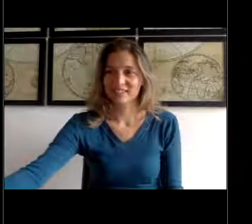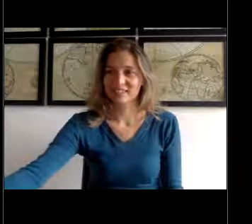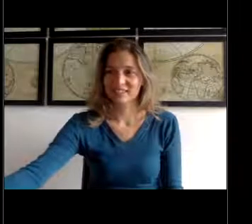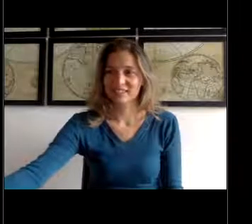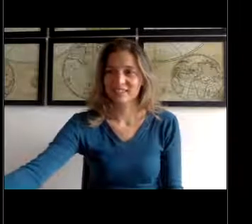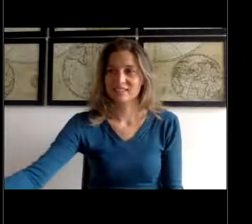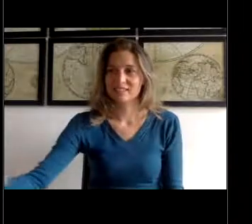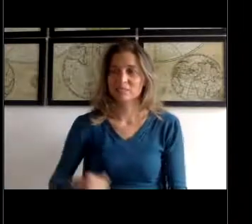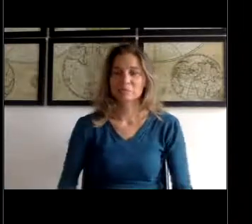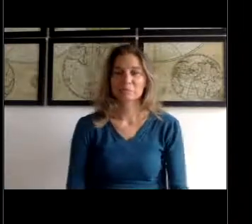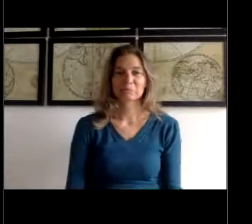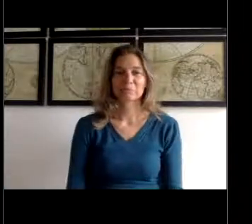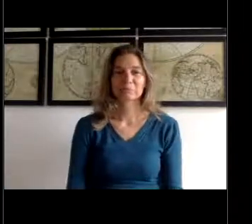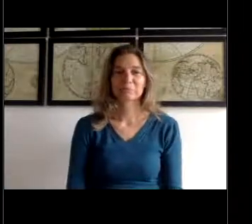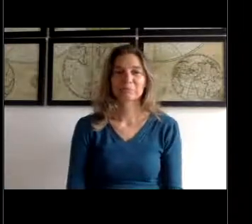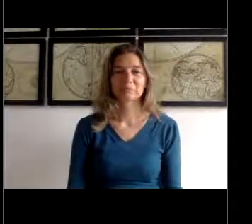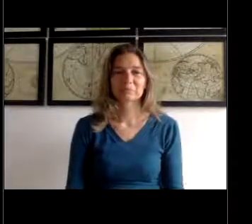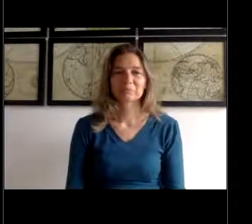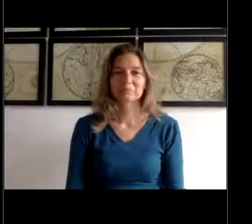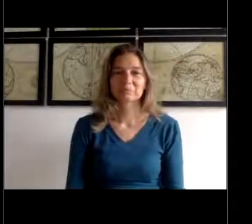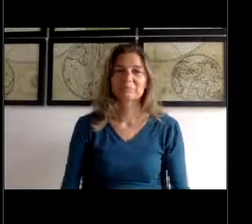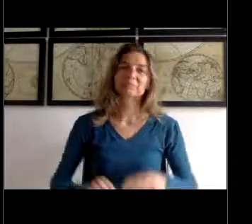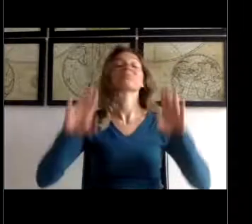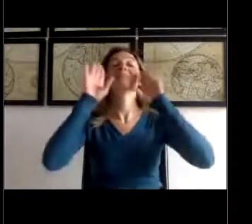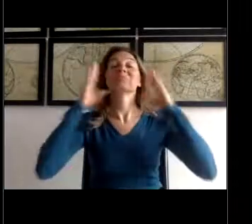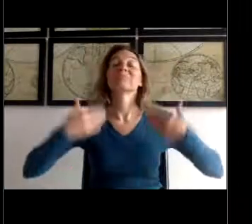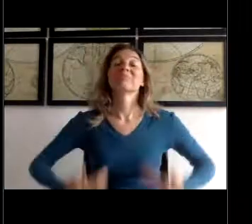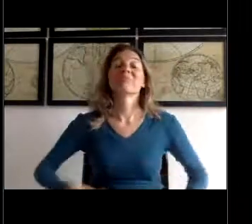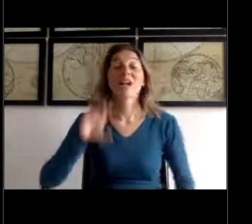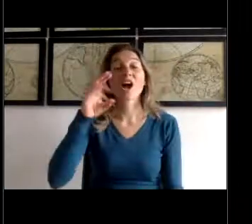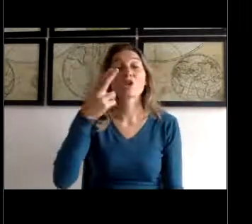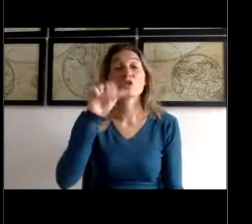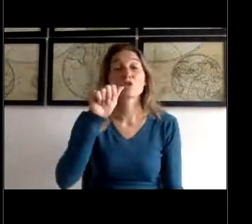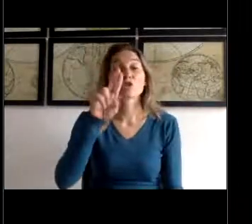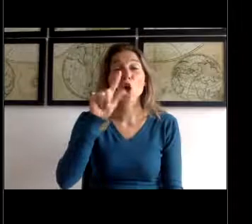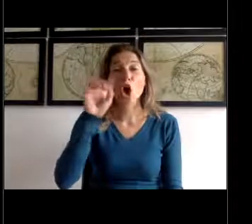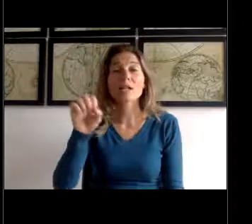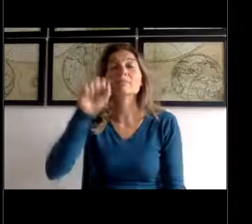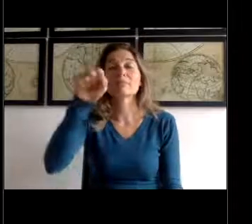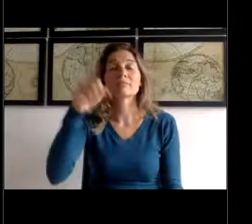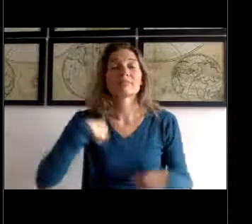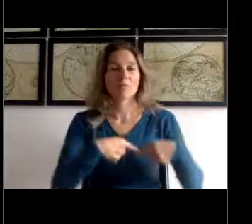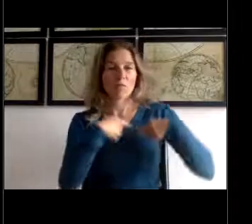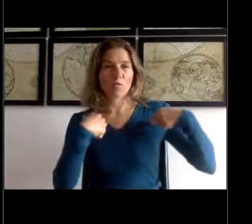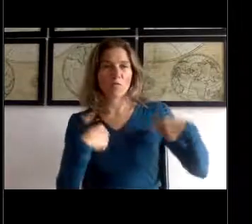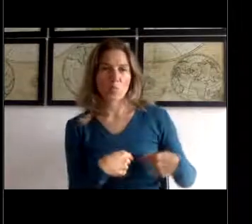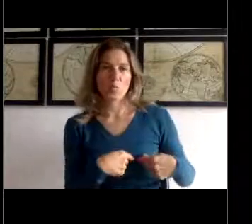Yes. My name is Charlotte. I'm a volunteer in CBM Ireland